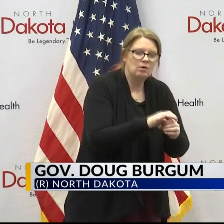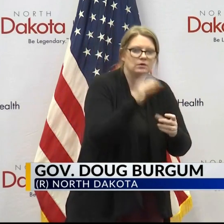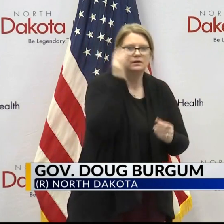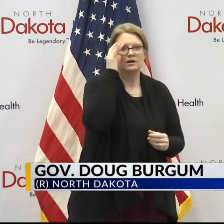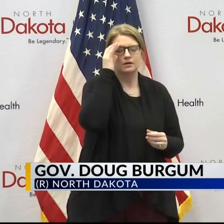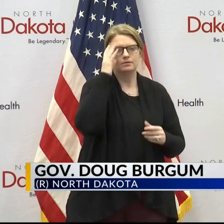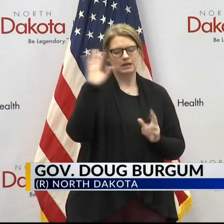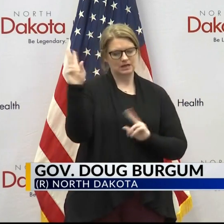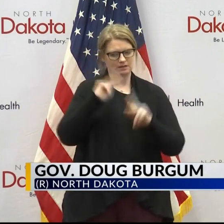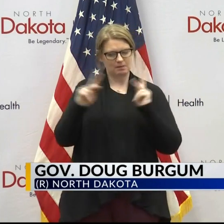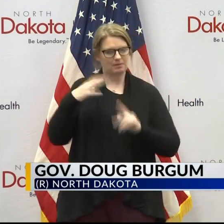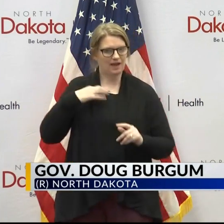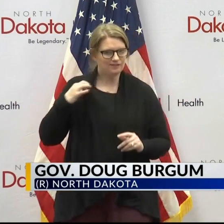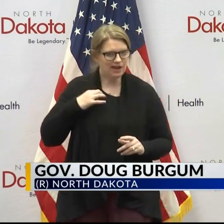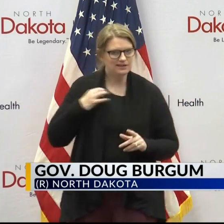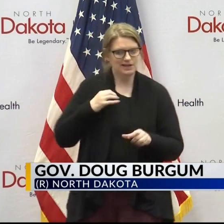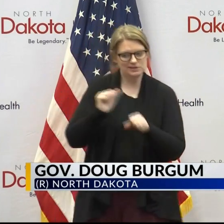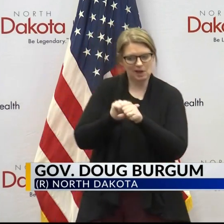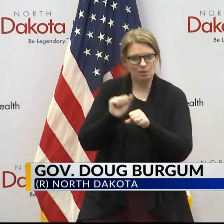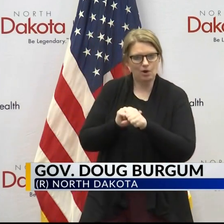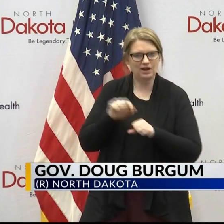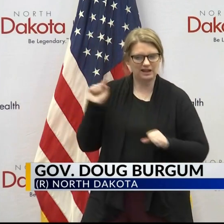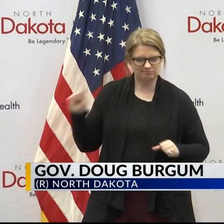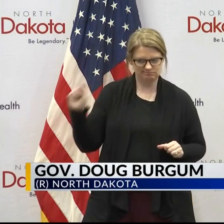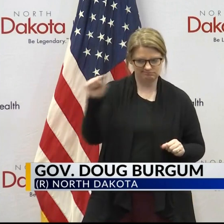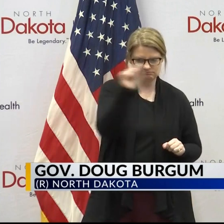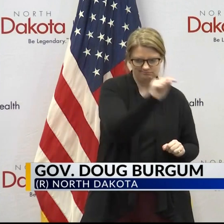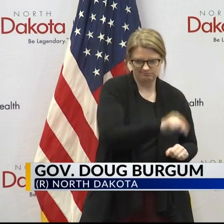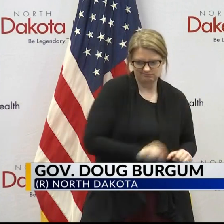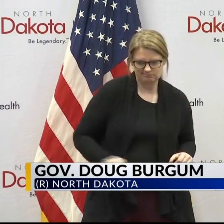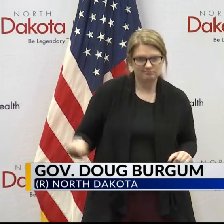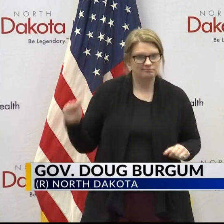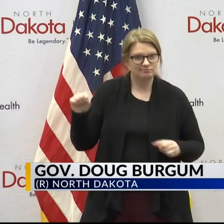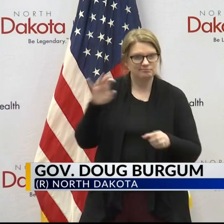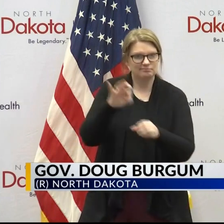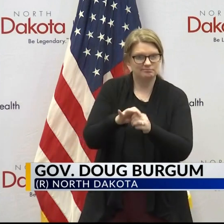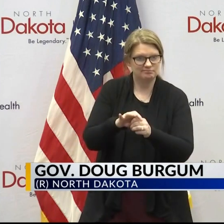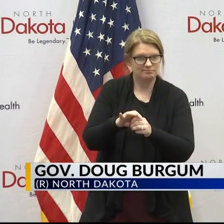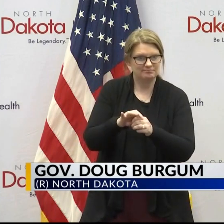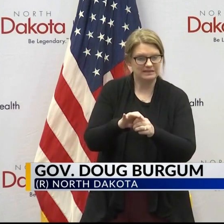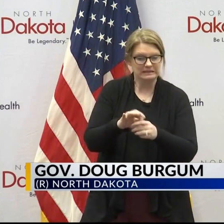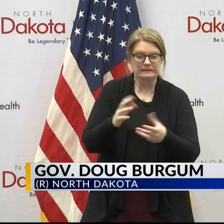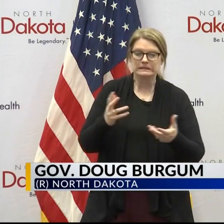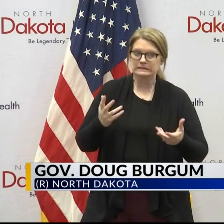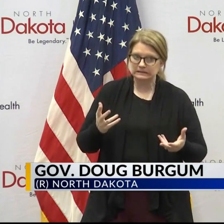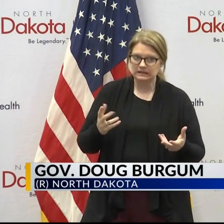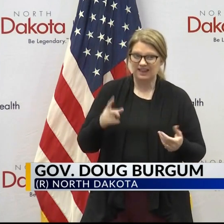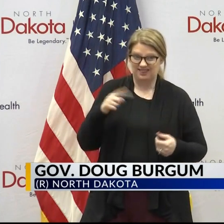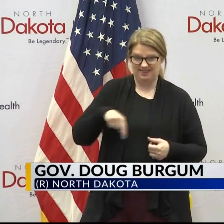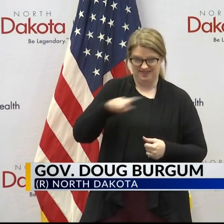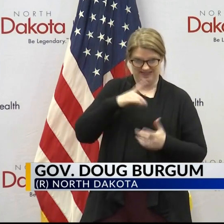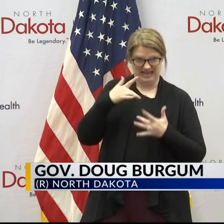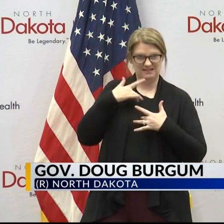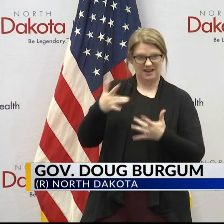RIGHT N WE HAVE 33 COUNTIES THAT DO MAIL-IN BAOTS. UNDER CURRENT LAW IN ADDITION TO MAIL-IN BALLOTS THAT ARE REQUIR THAVE THE ONE PHYSICAL LOCATION. WE ALSO KNOW THAT IN MANY PARTS